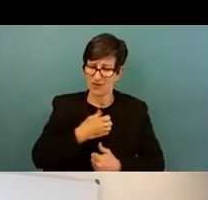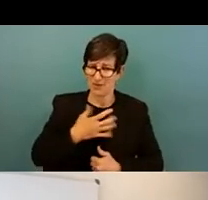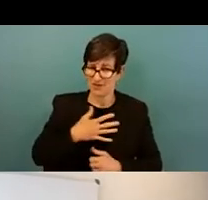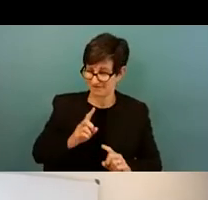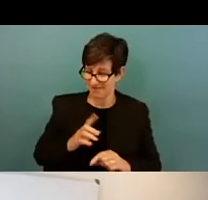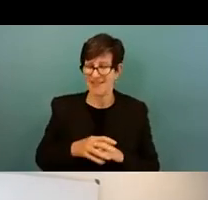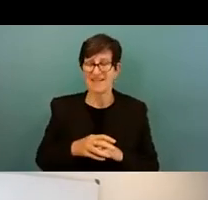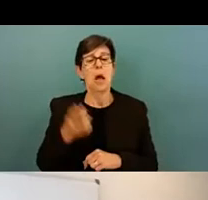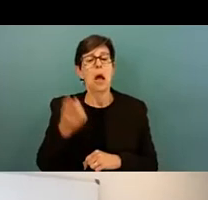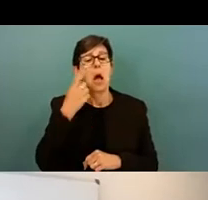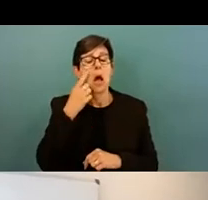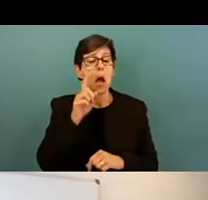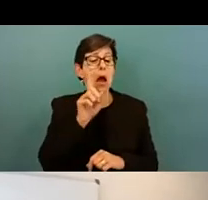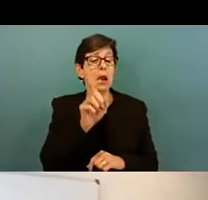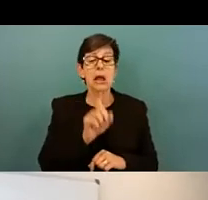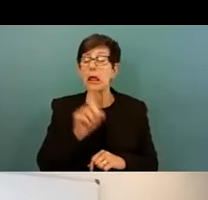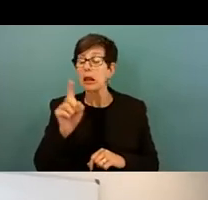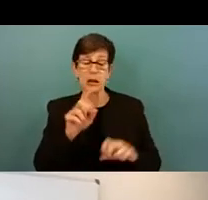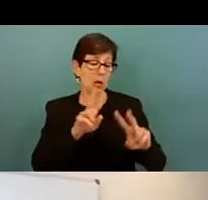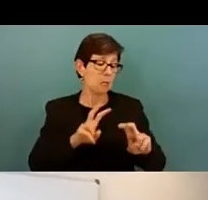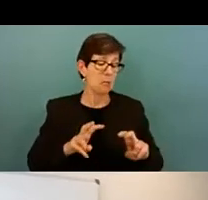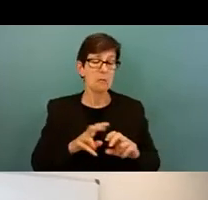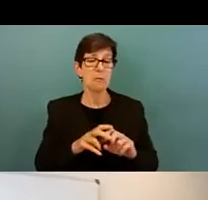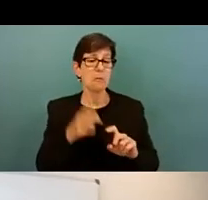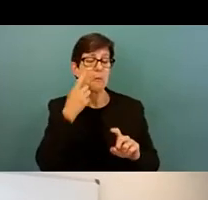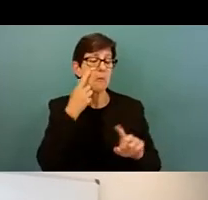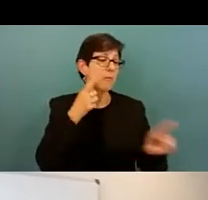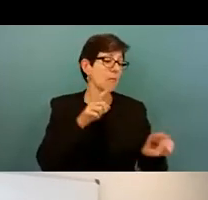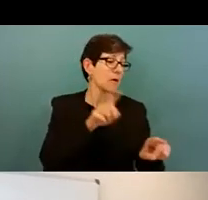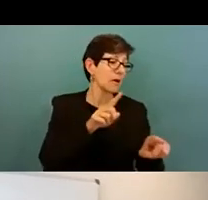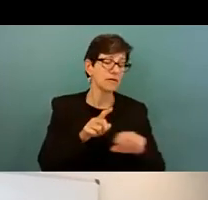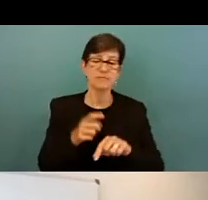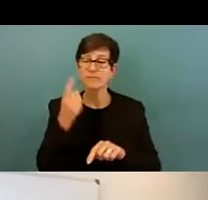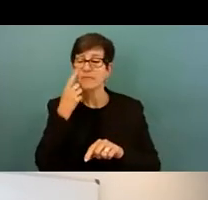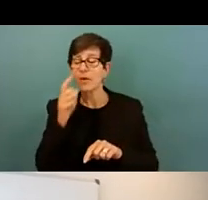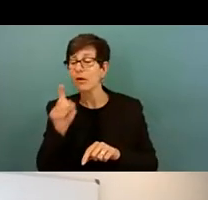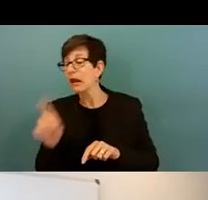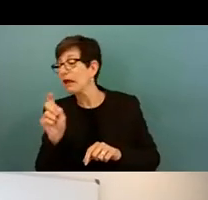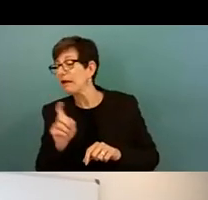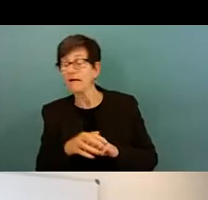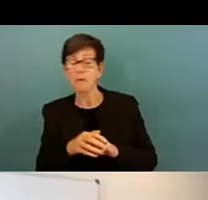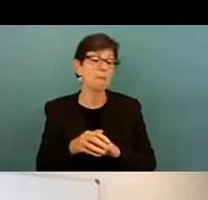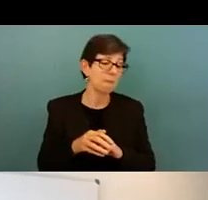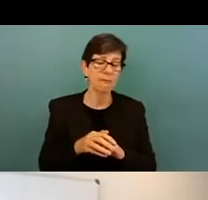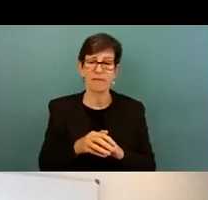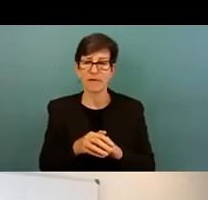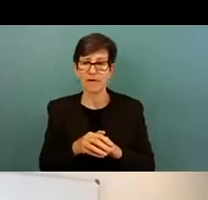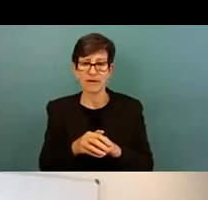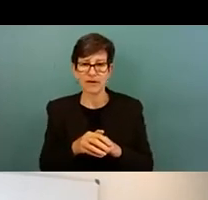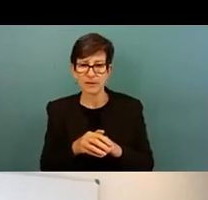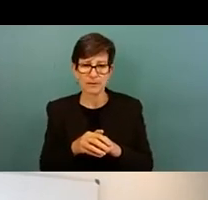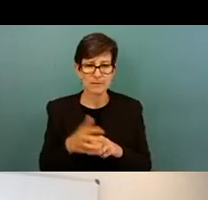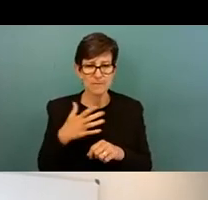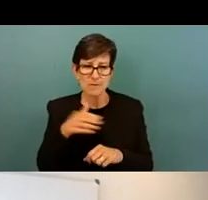the data for yourself. So to go into it, to ask questions of the data, what we've done